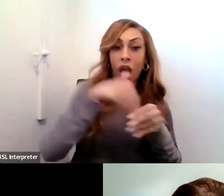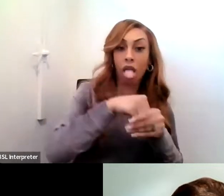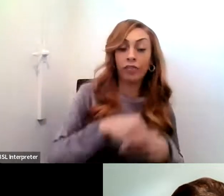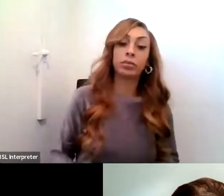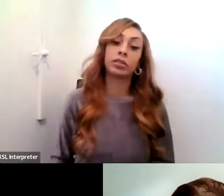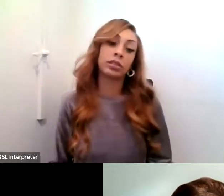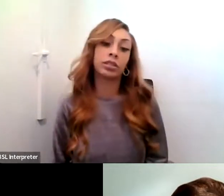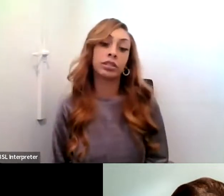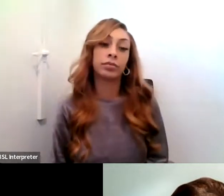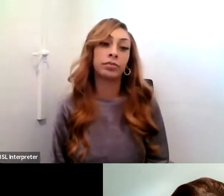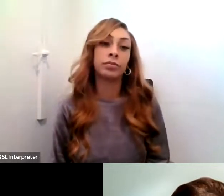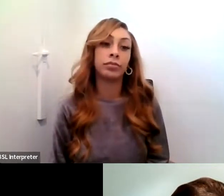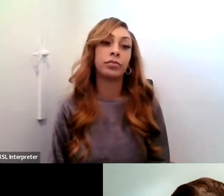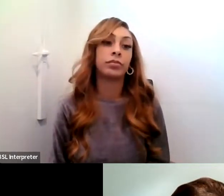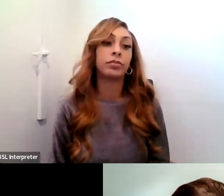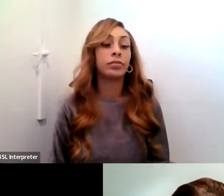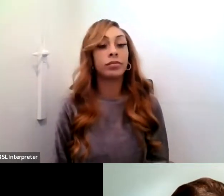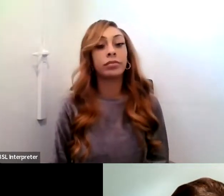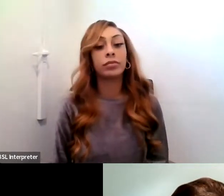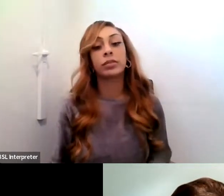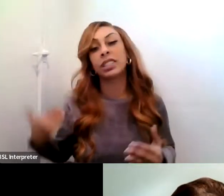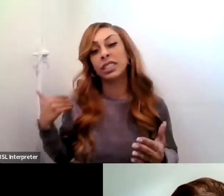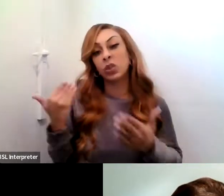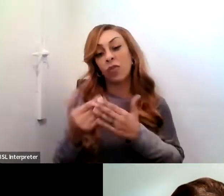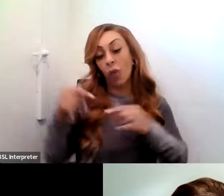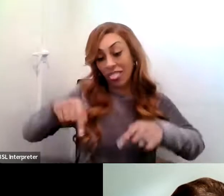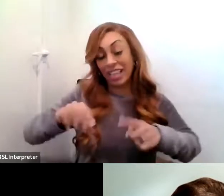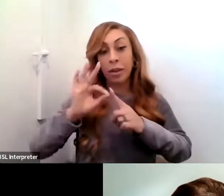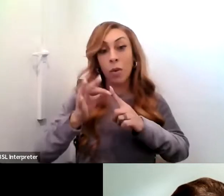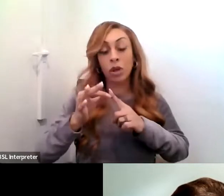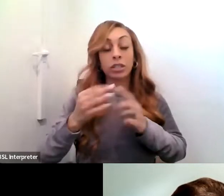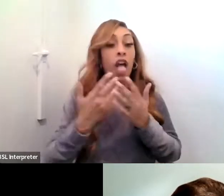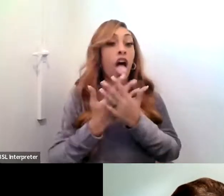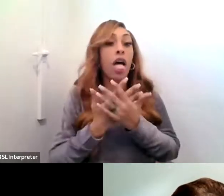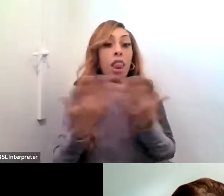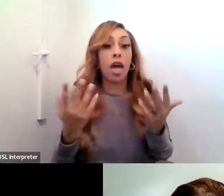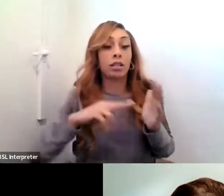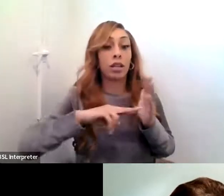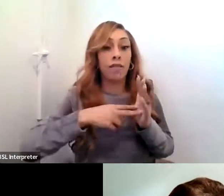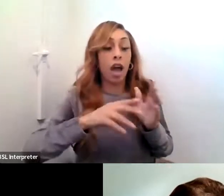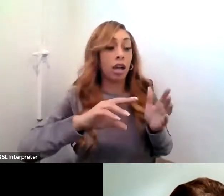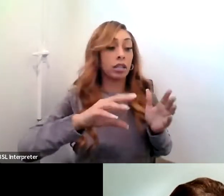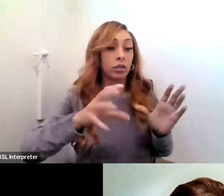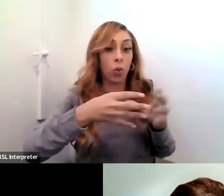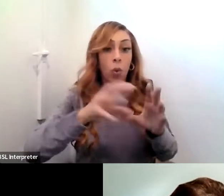I think at this point, a lot of arts organisations understand the cost implications